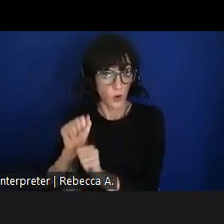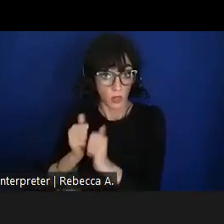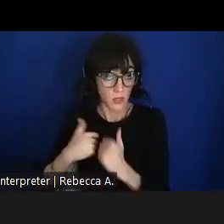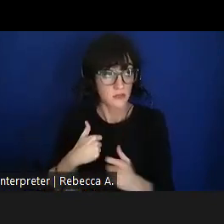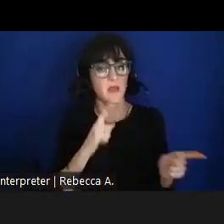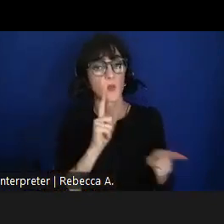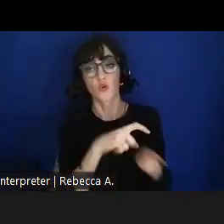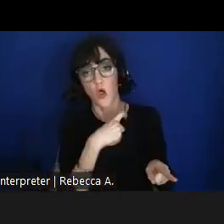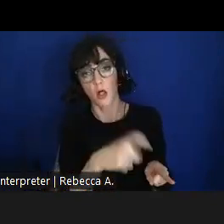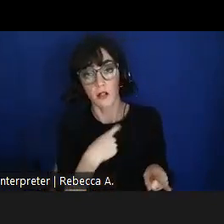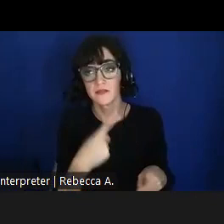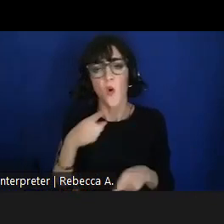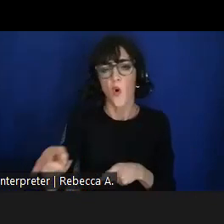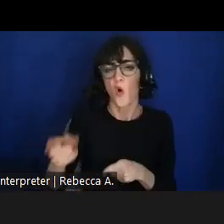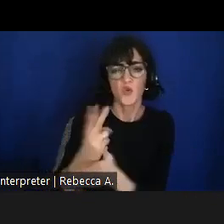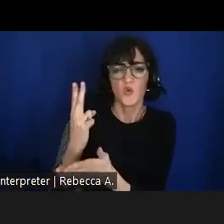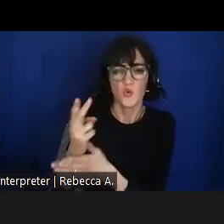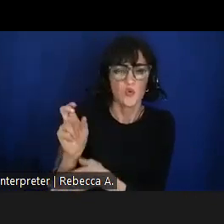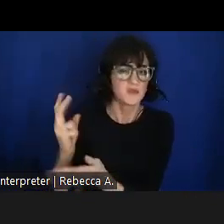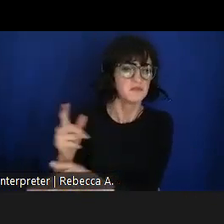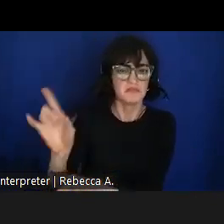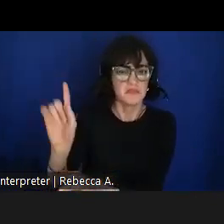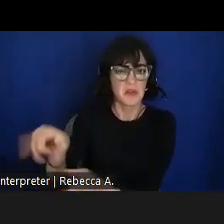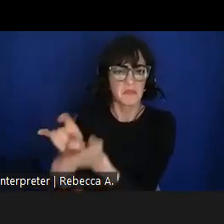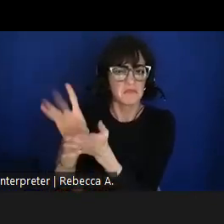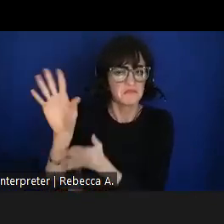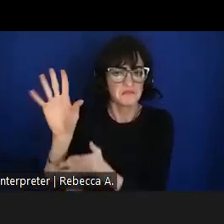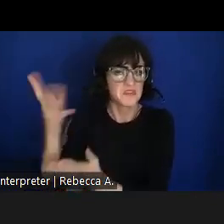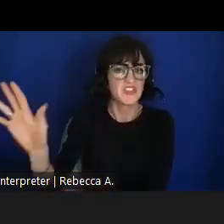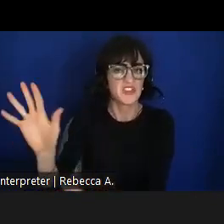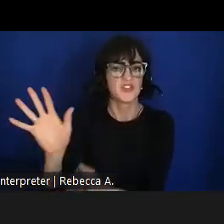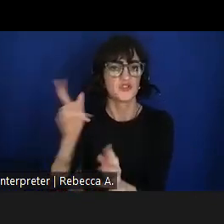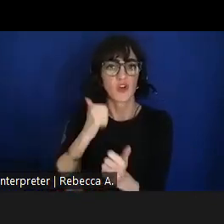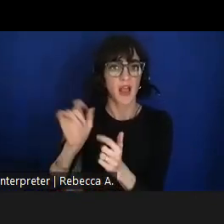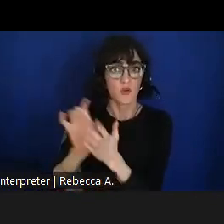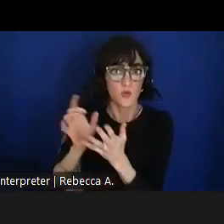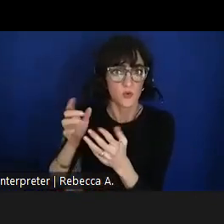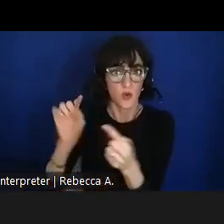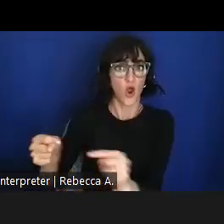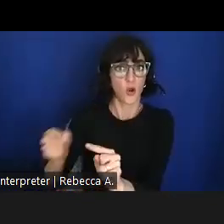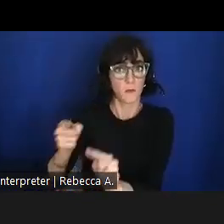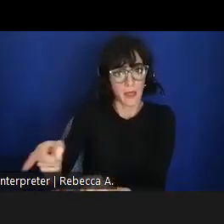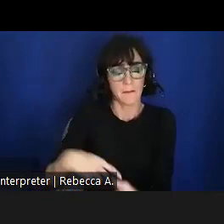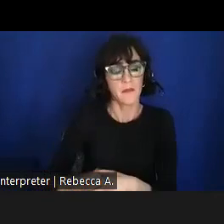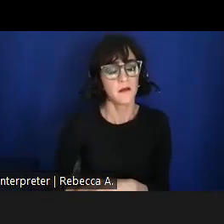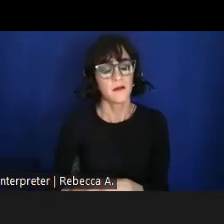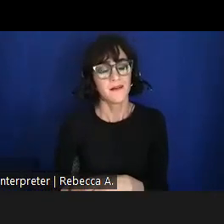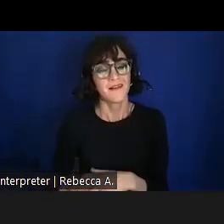uses substances you need to kick that person out thinking that that would get somebody